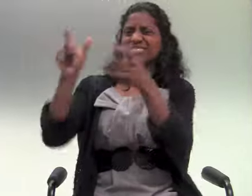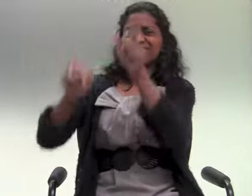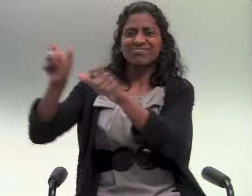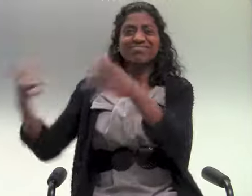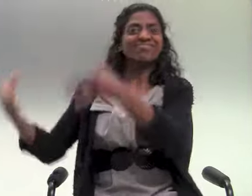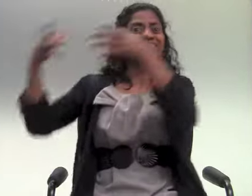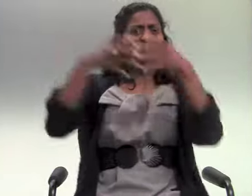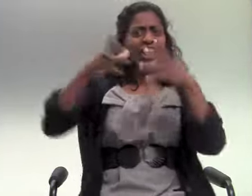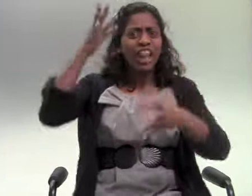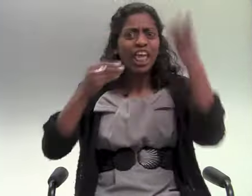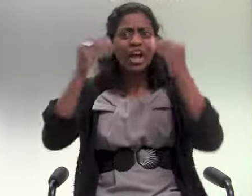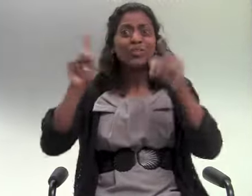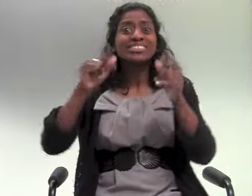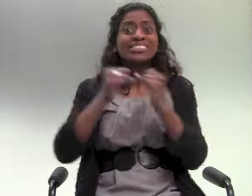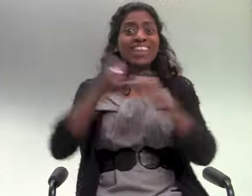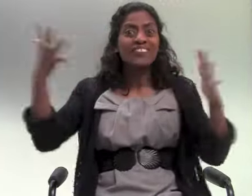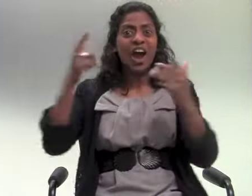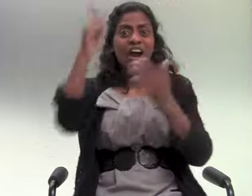We had over eight participants attending a week of workshops in order to complete their